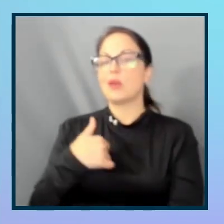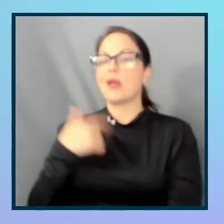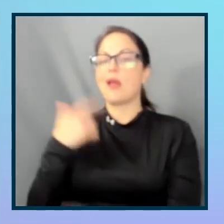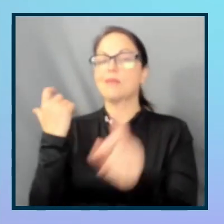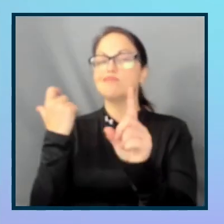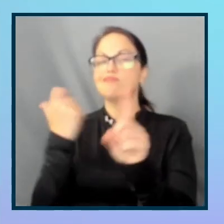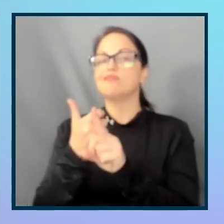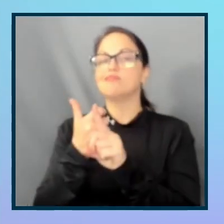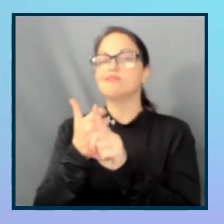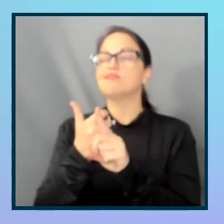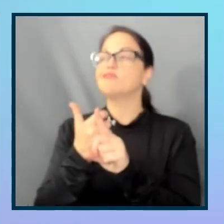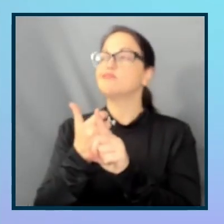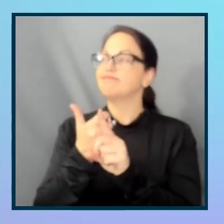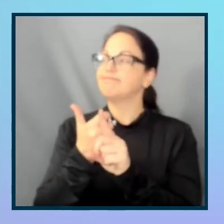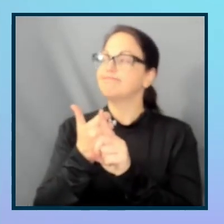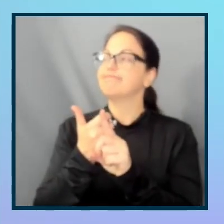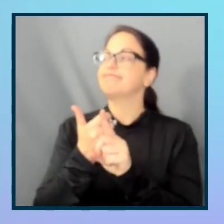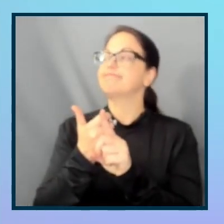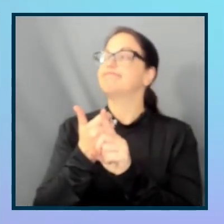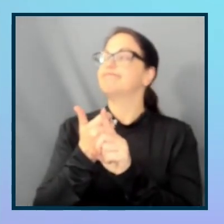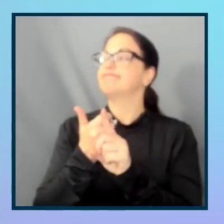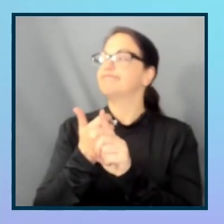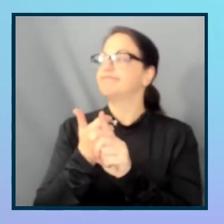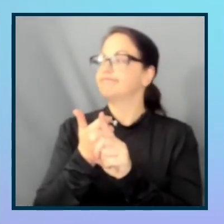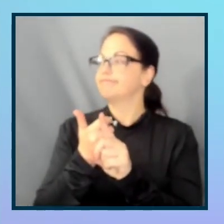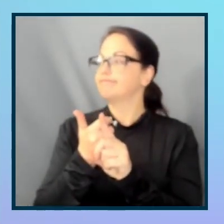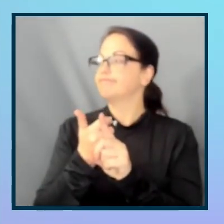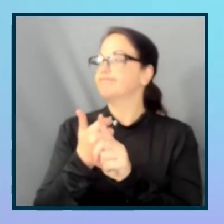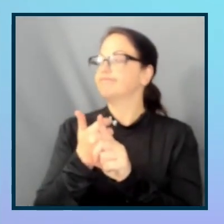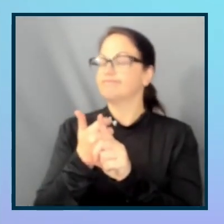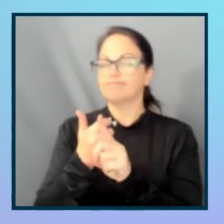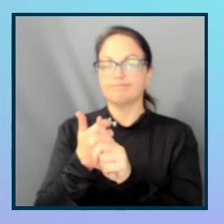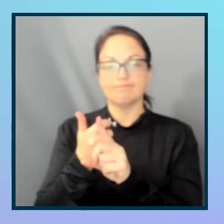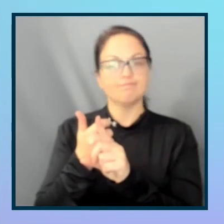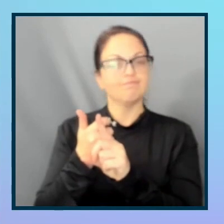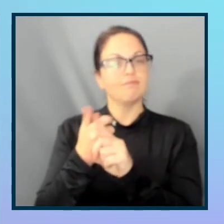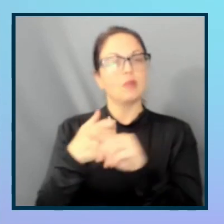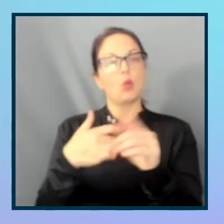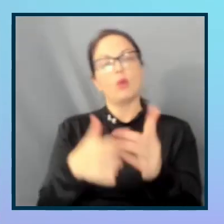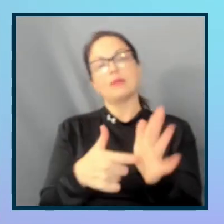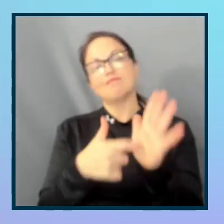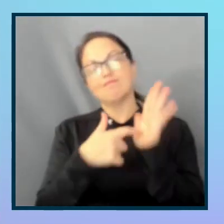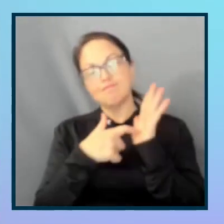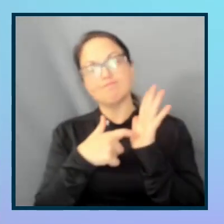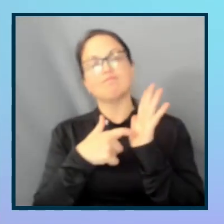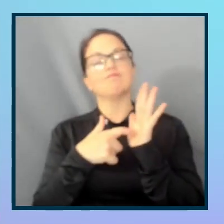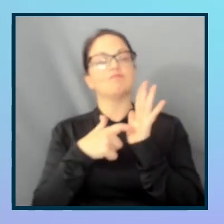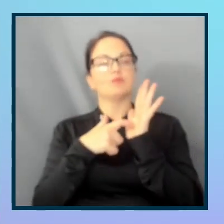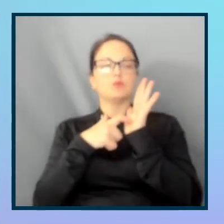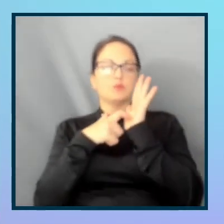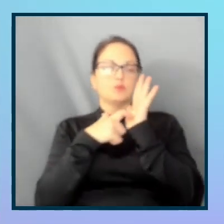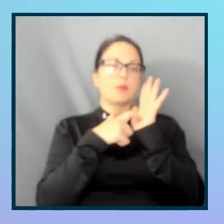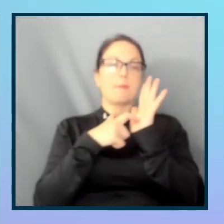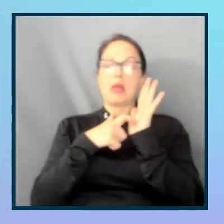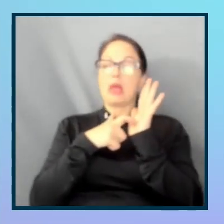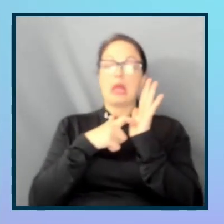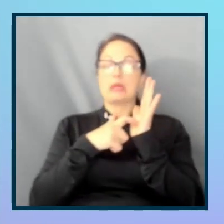where the demand in the marketplace is like nothing I've ever seen before.